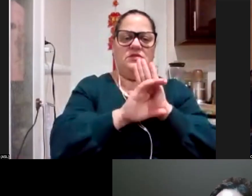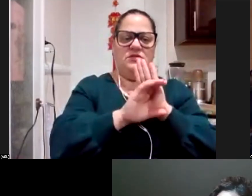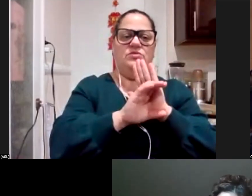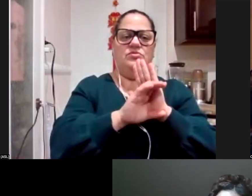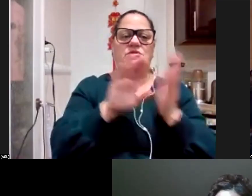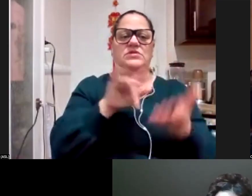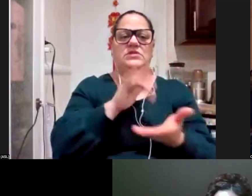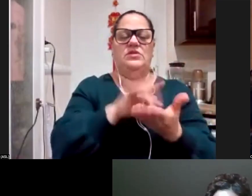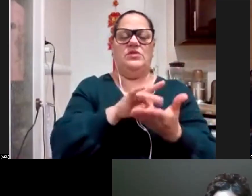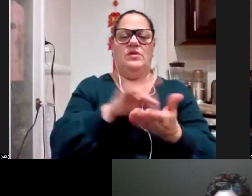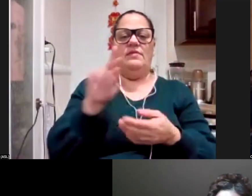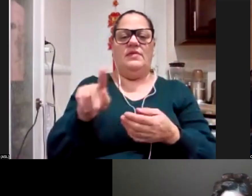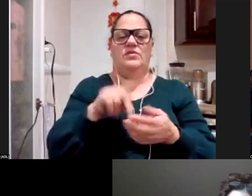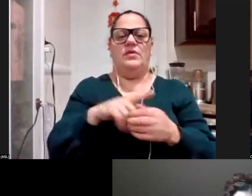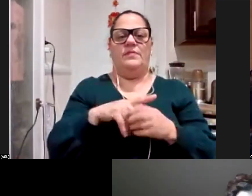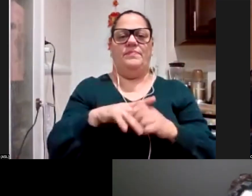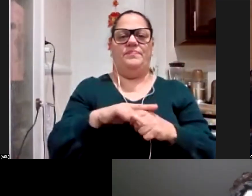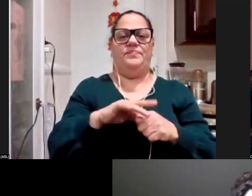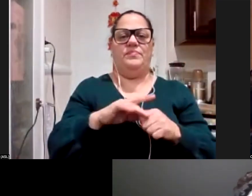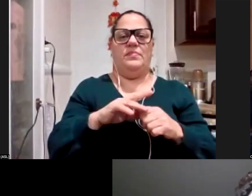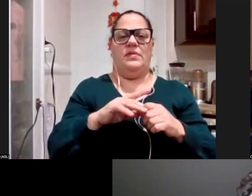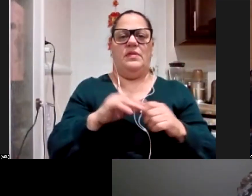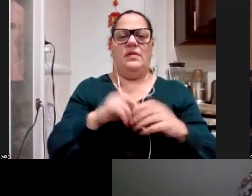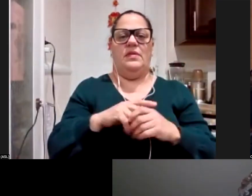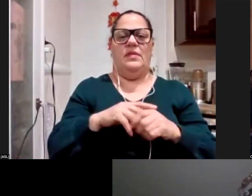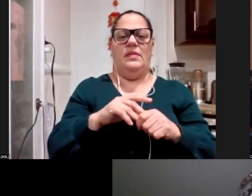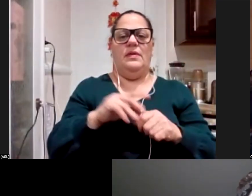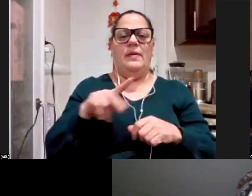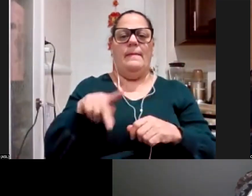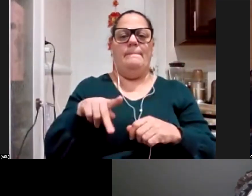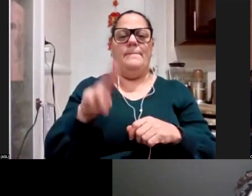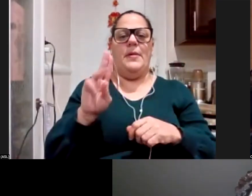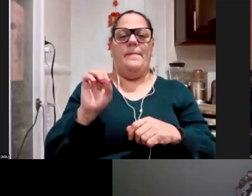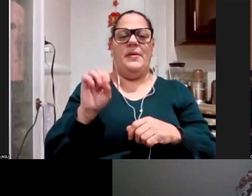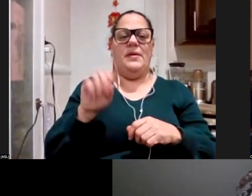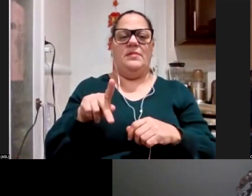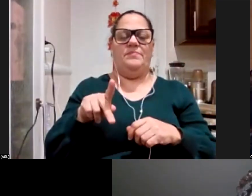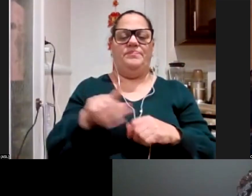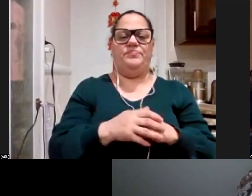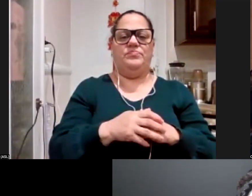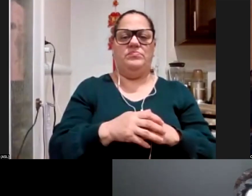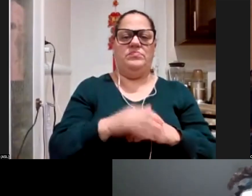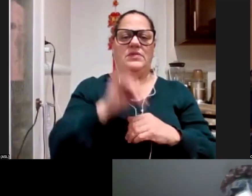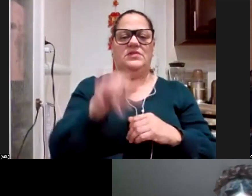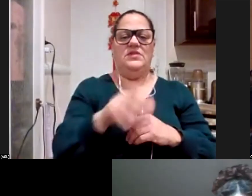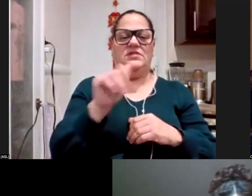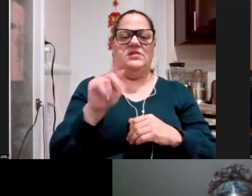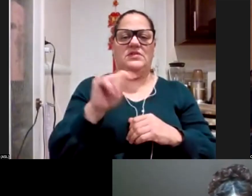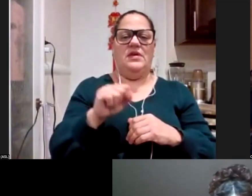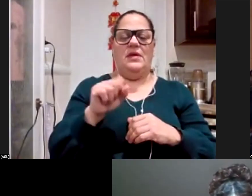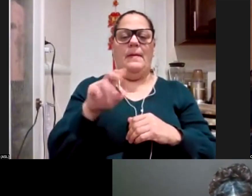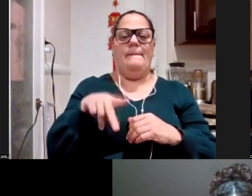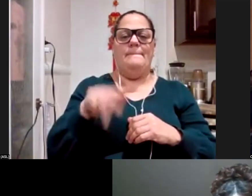[GROVER] Where where is the enormous puppet? The Justin Dart puppet. Where is that?